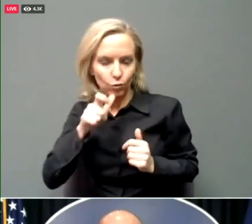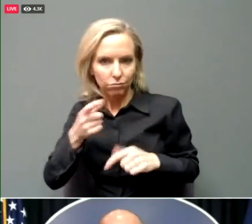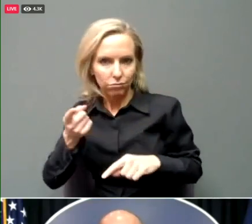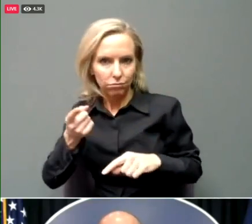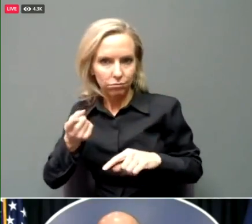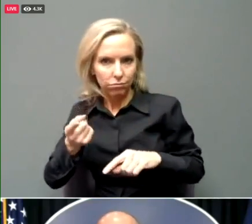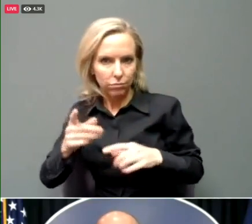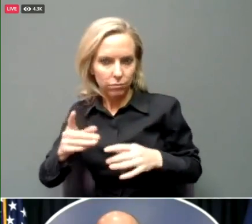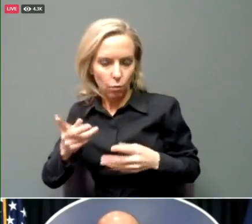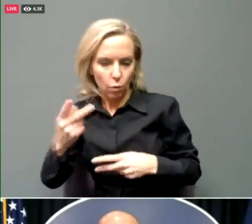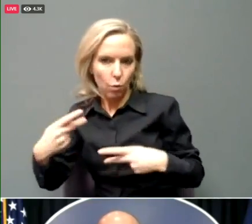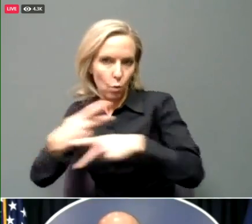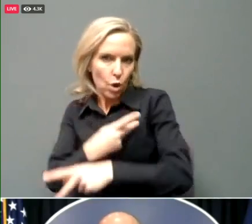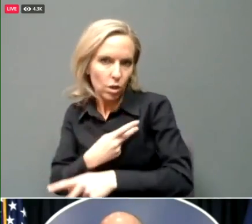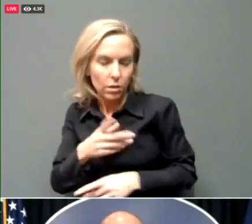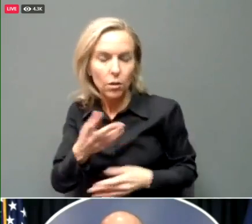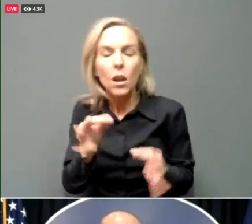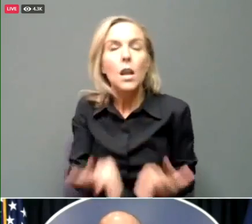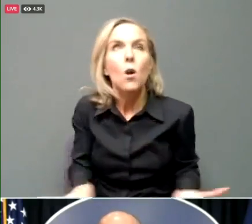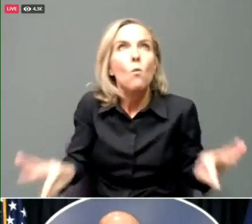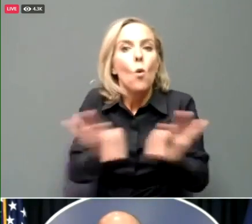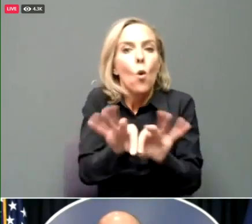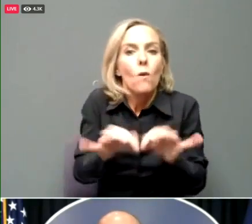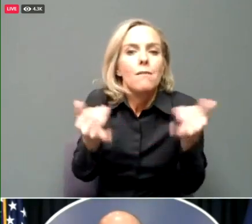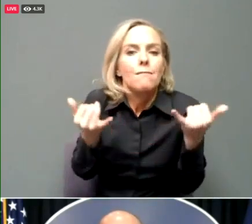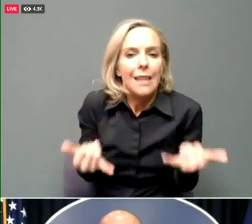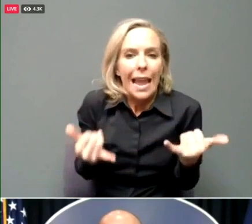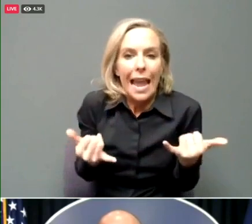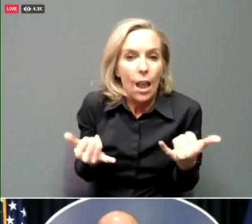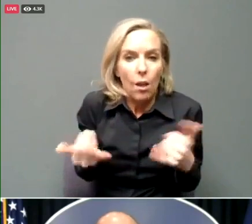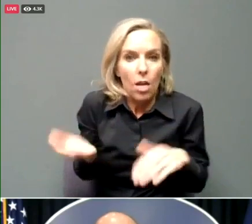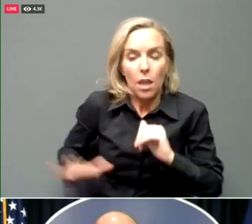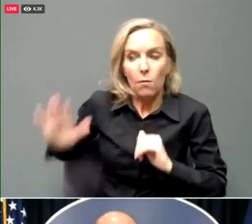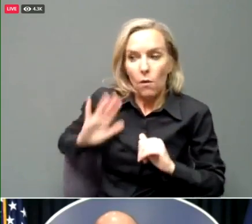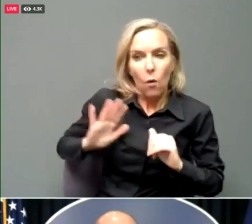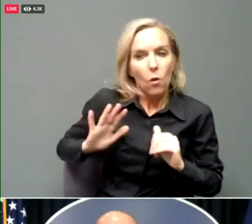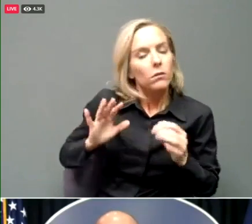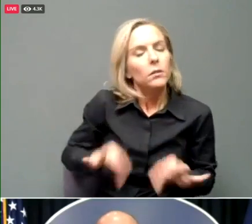ever that we wear our masks, that we watch our distance and stay 6 ft or